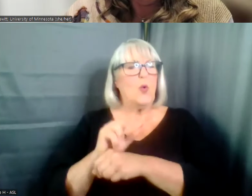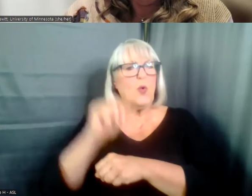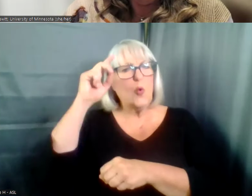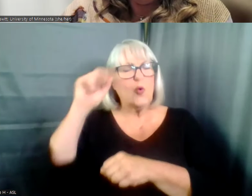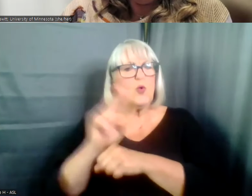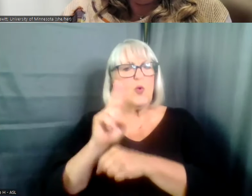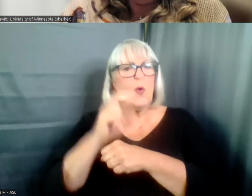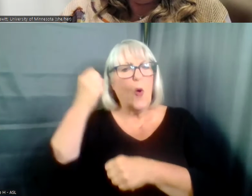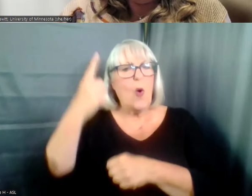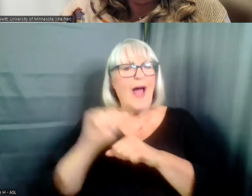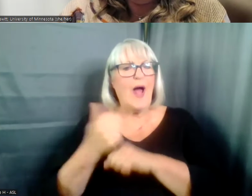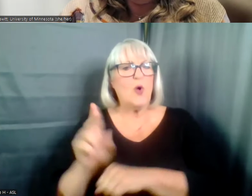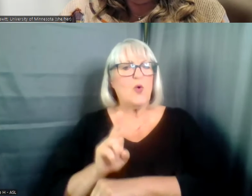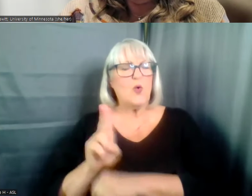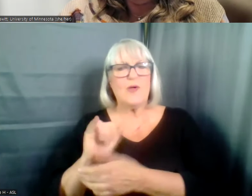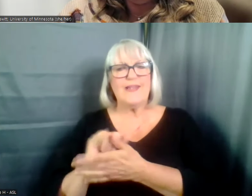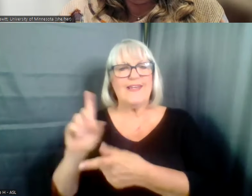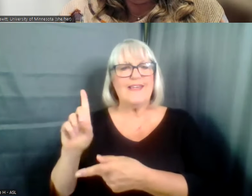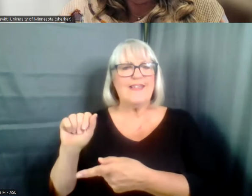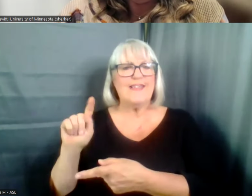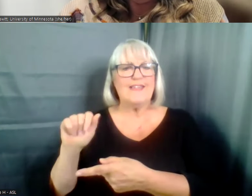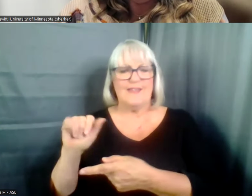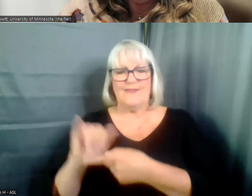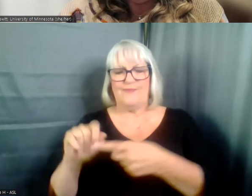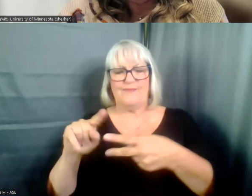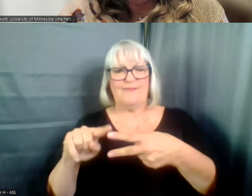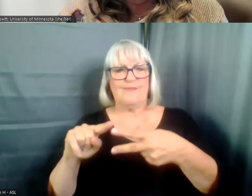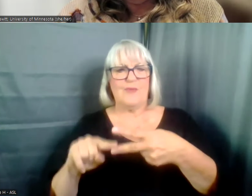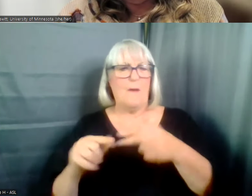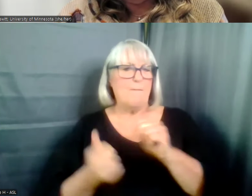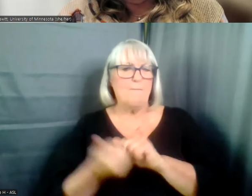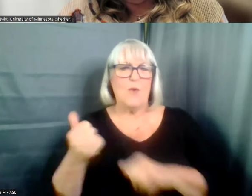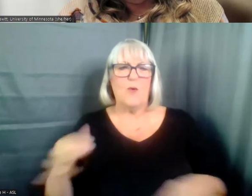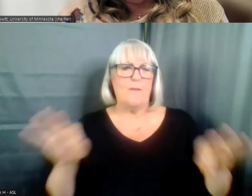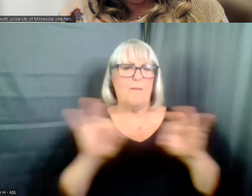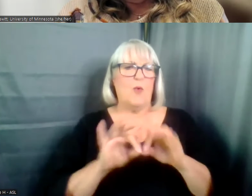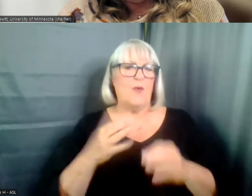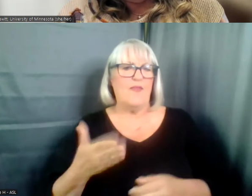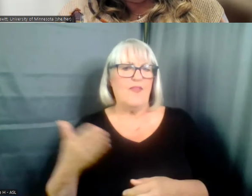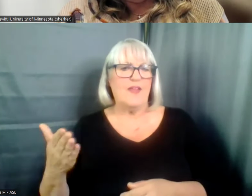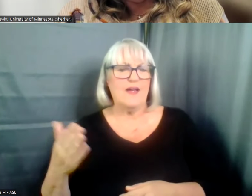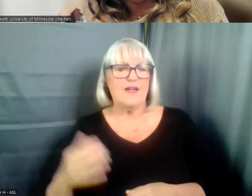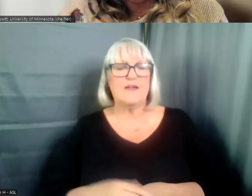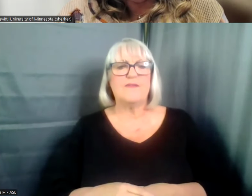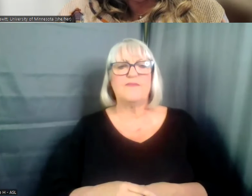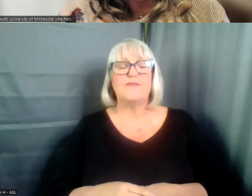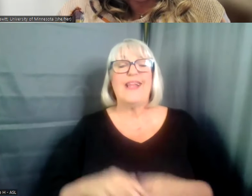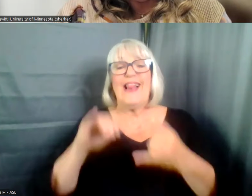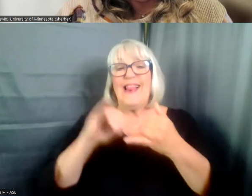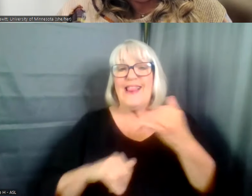used, I think are are two of the most critical things. And then the last thing is there is a lot of